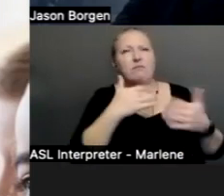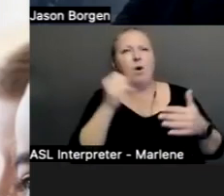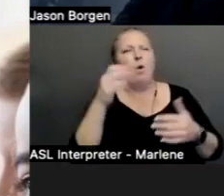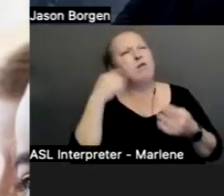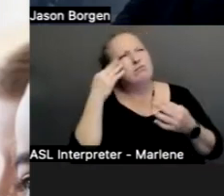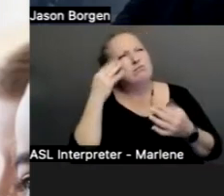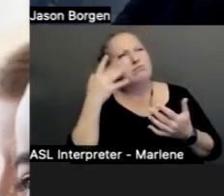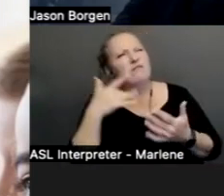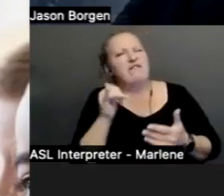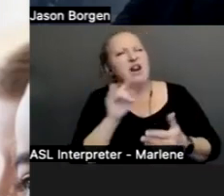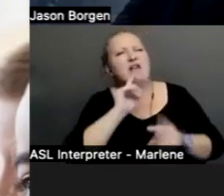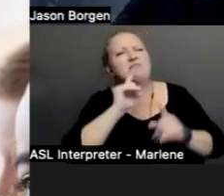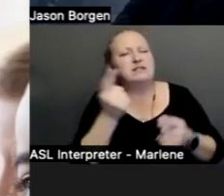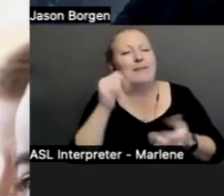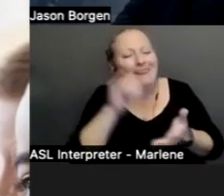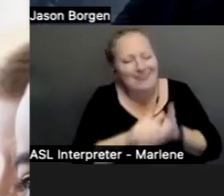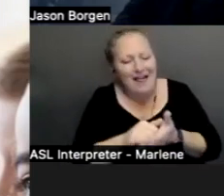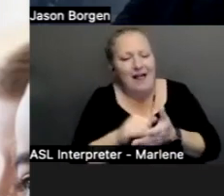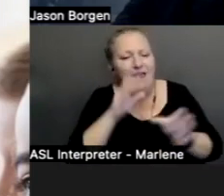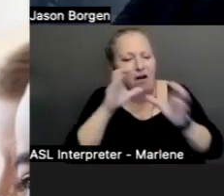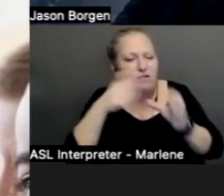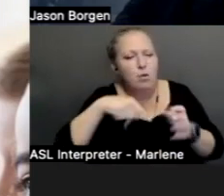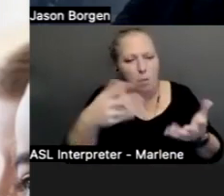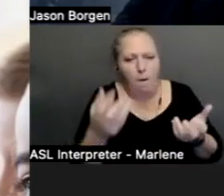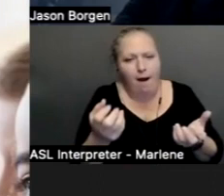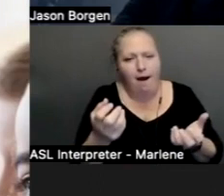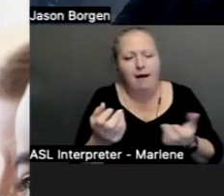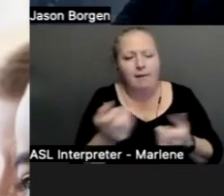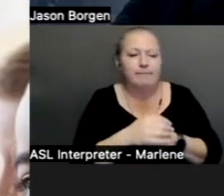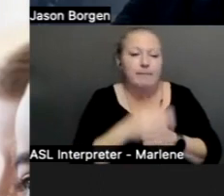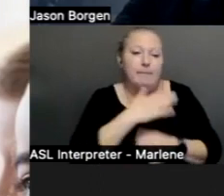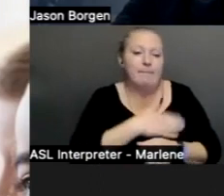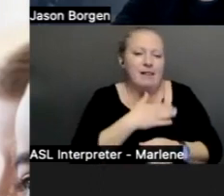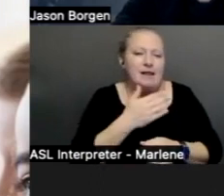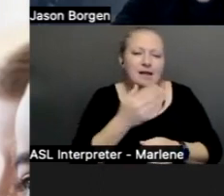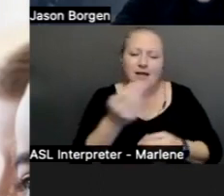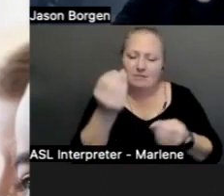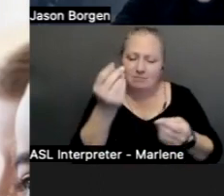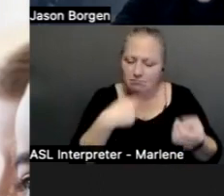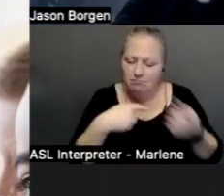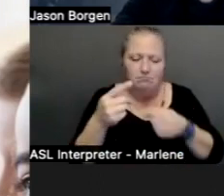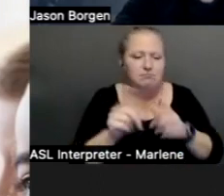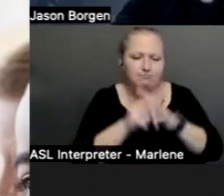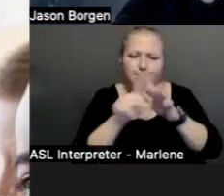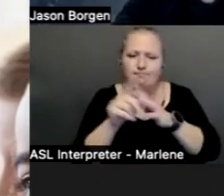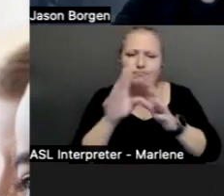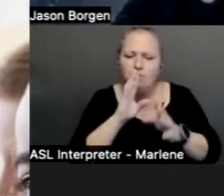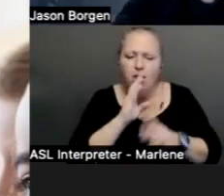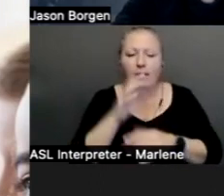That's kind of conversation that we want to hear. So please keep it coming, Rayna. Hi,